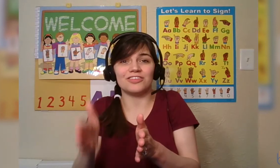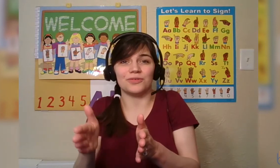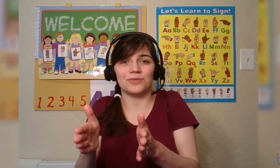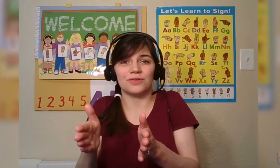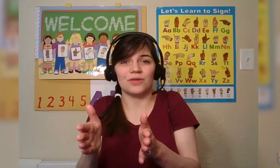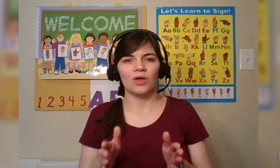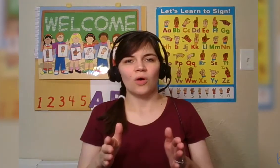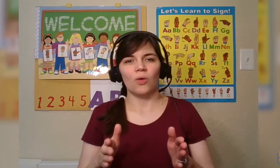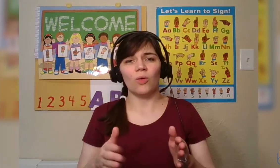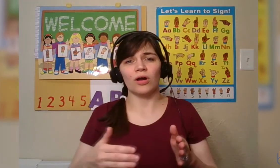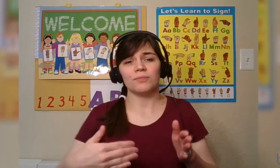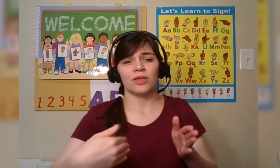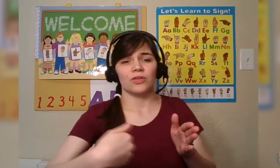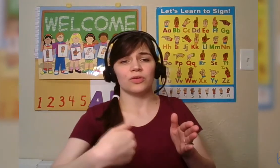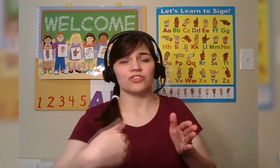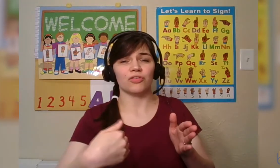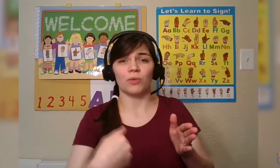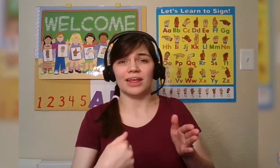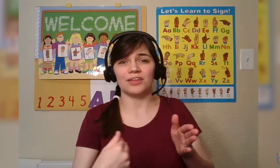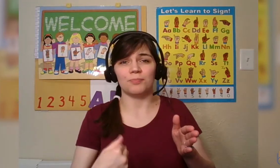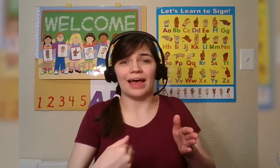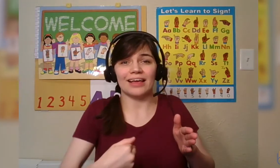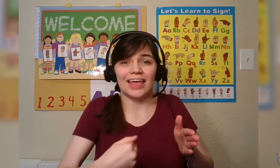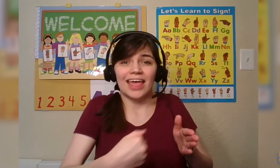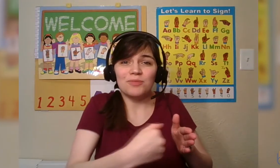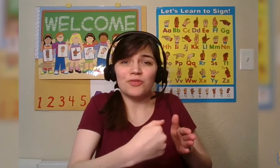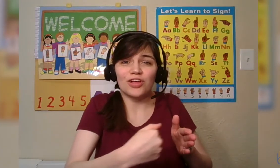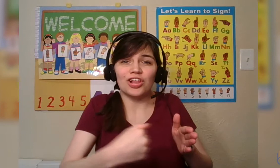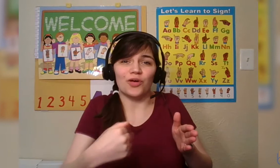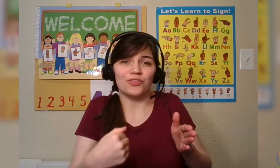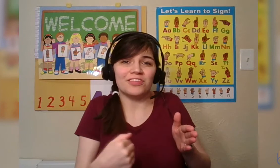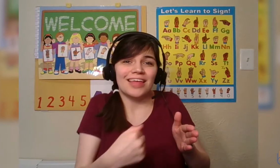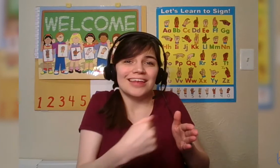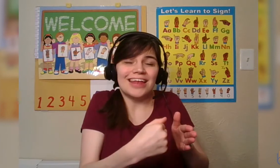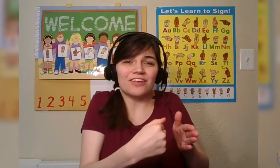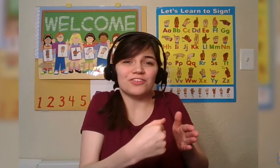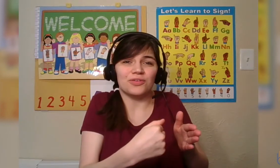Or you can turn one hand back and move it close. Next to.